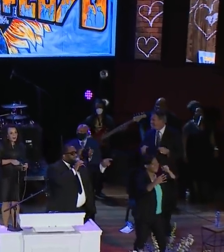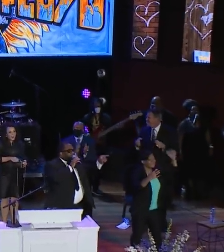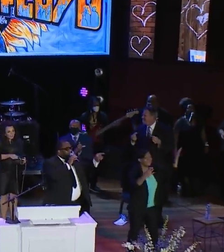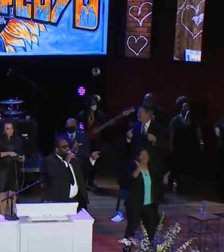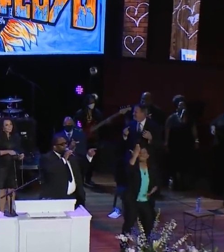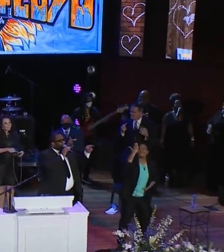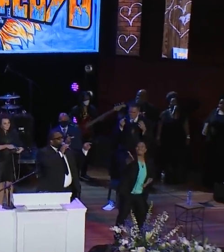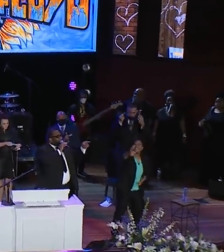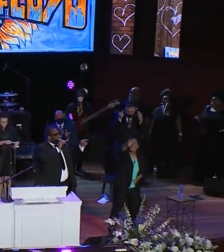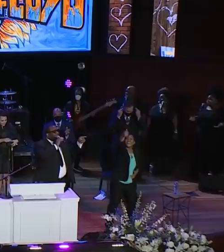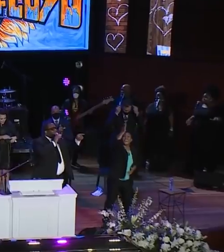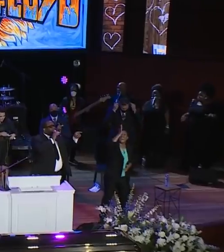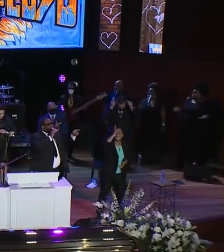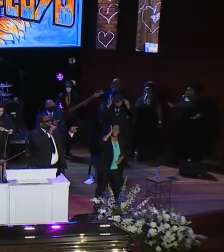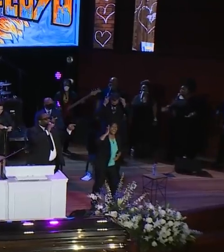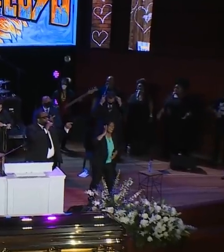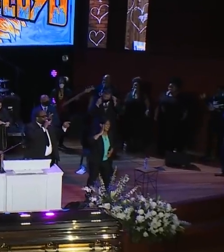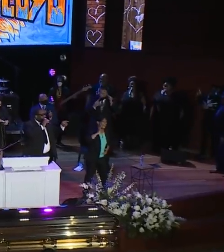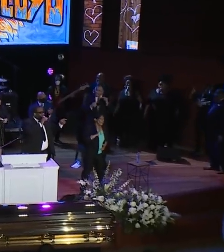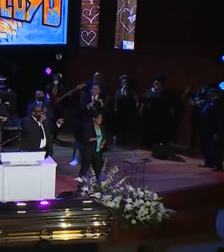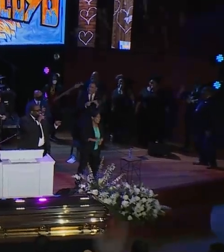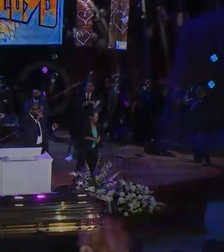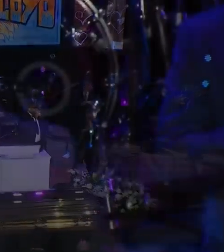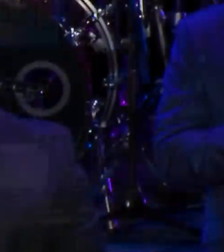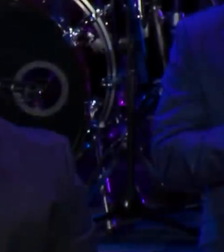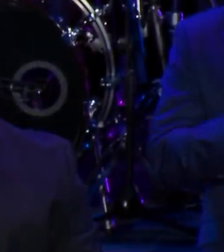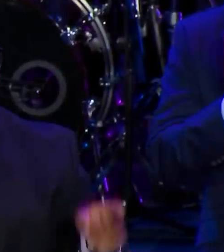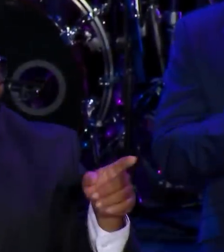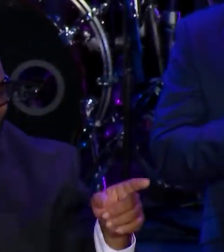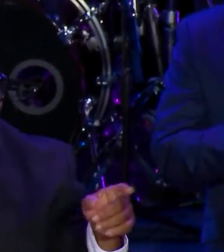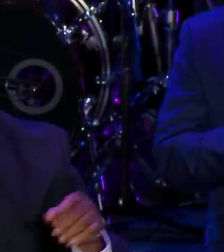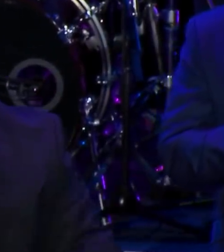EVERY WORD OF WORSHIP IS WHAT WE'RE FOR. EVERY PRAISE, EVERY PRAISE IS